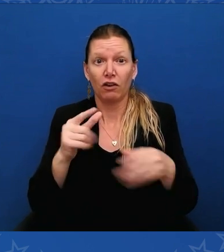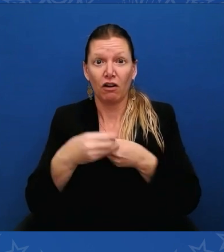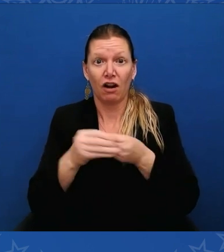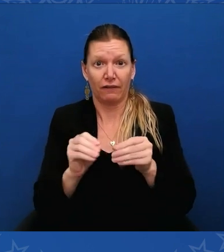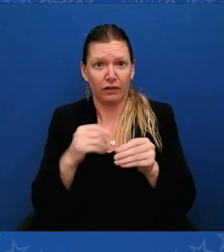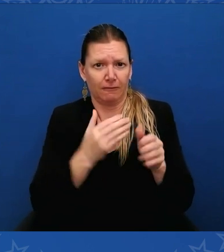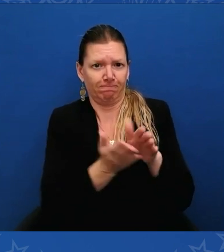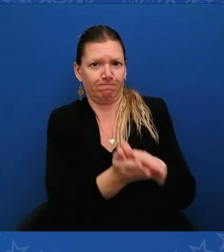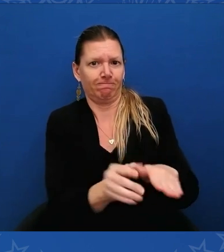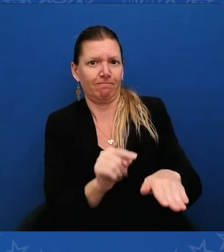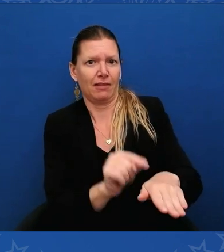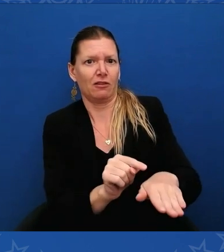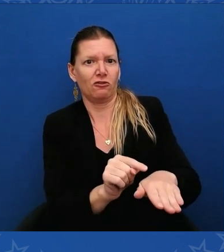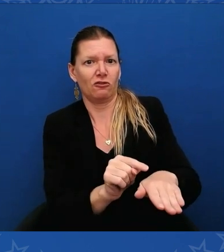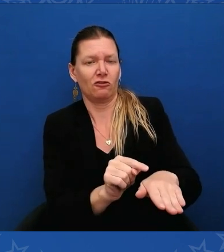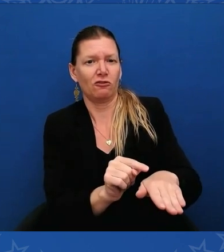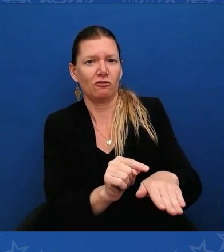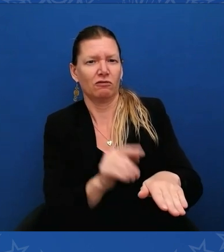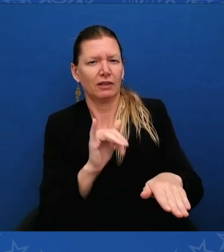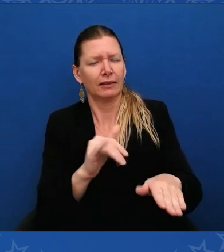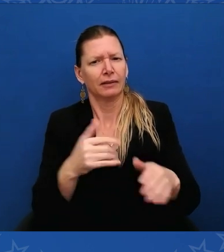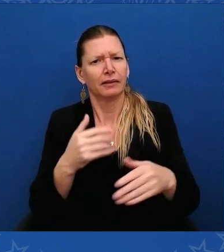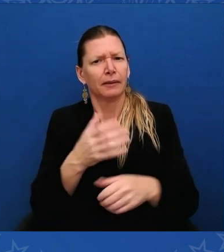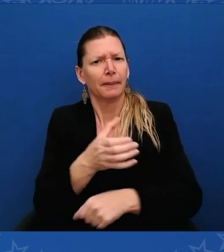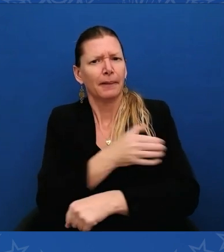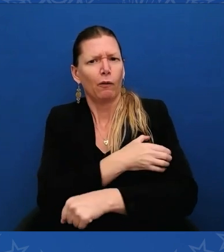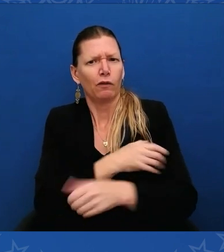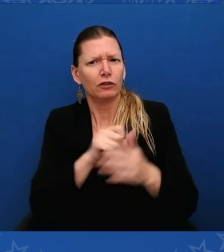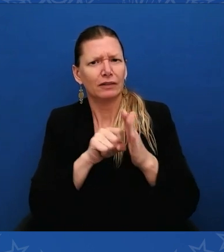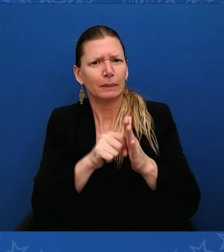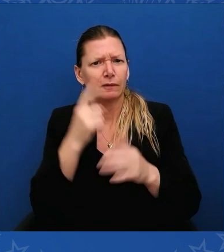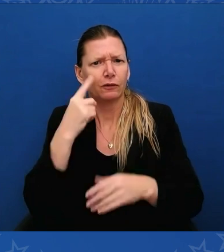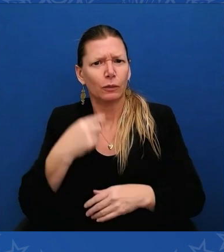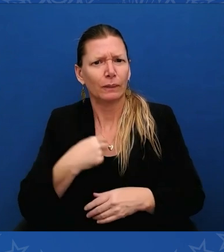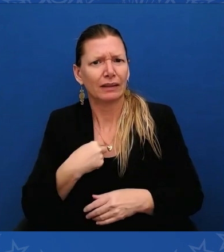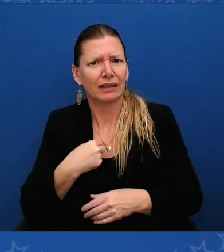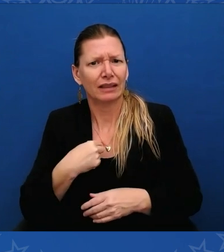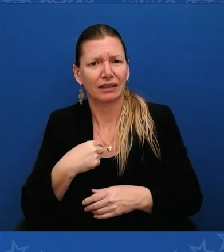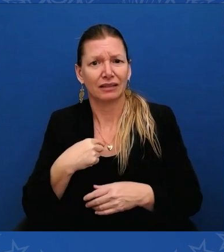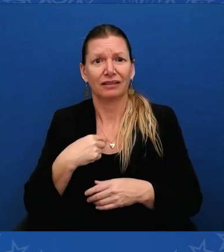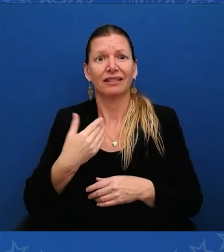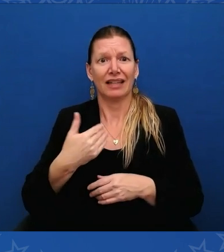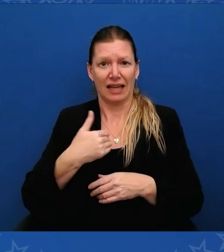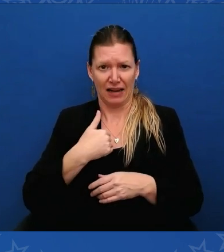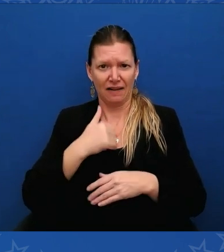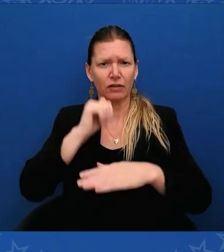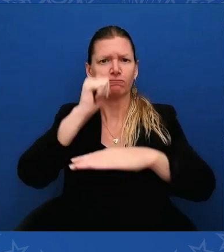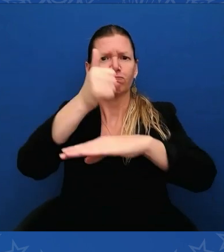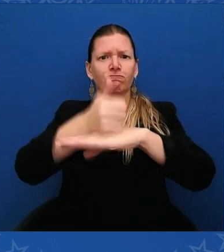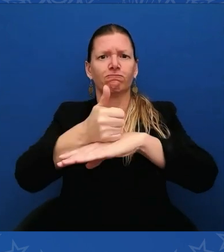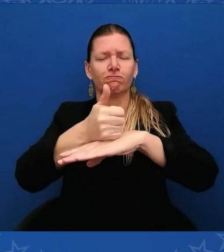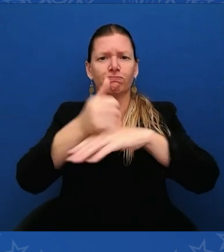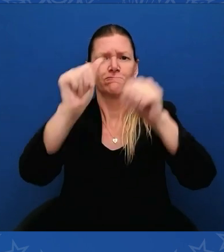He inspired me when I first ran as a 29-year-old kid in Delaware.